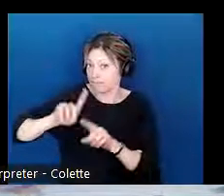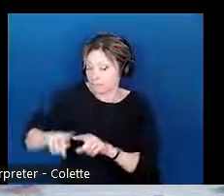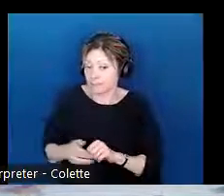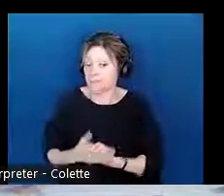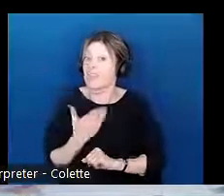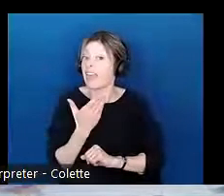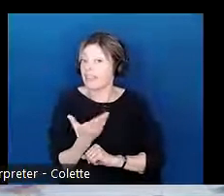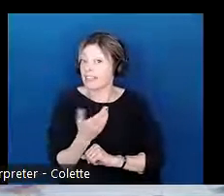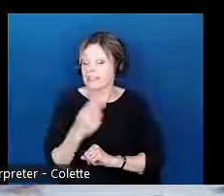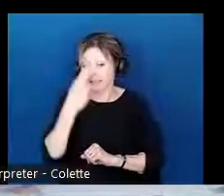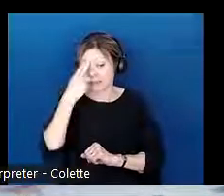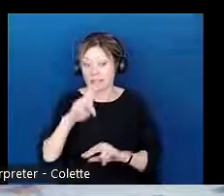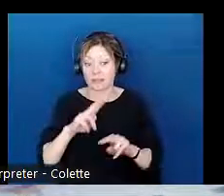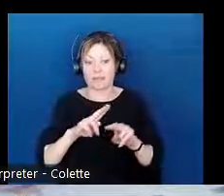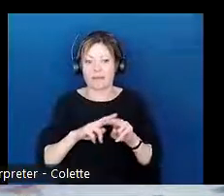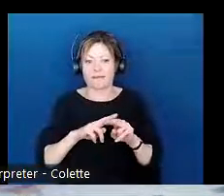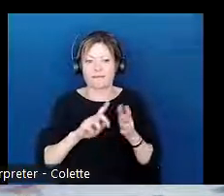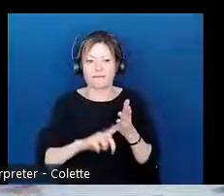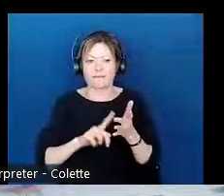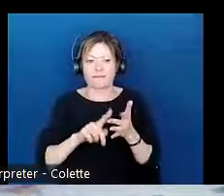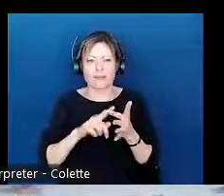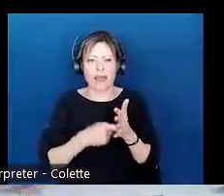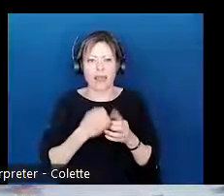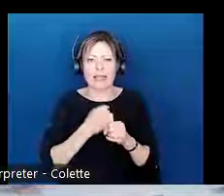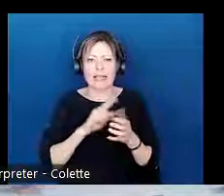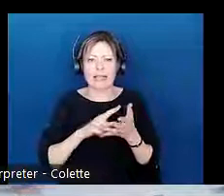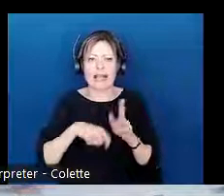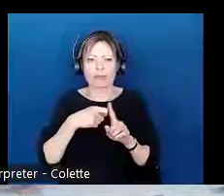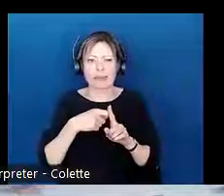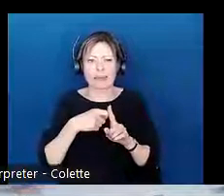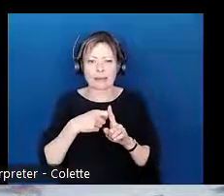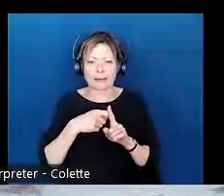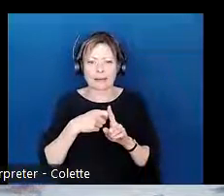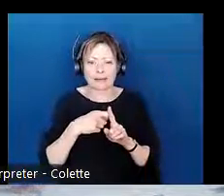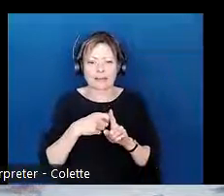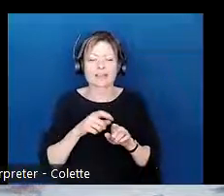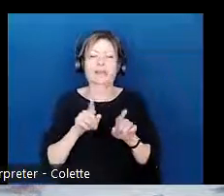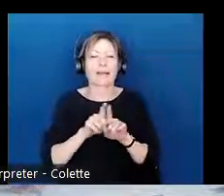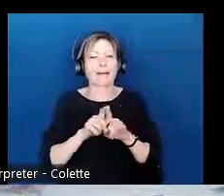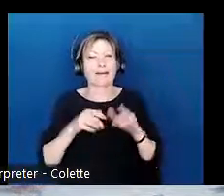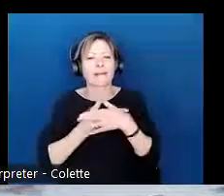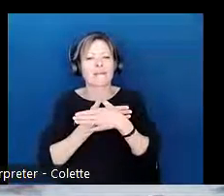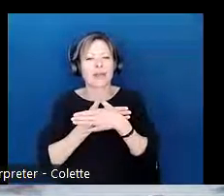Flyer Garrett so it's sort of the traditional um fairy tale like Toadstool that you might sort of